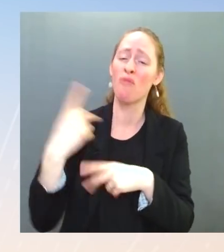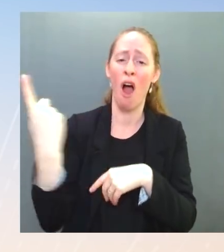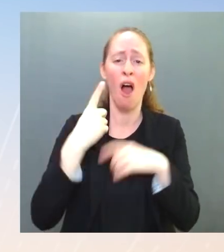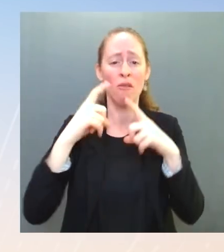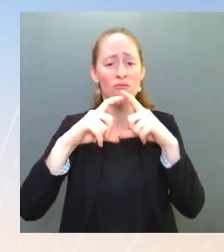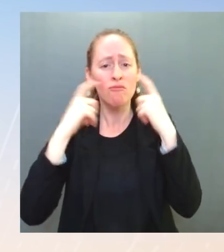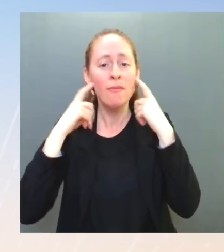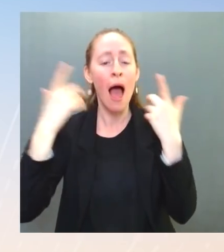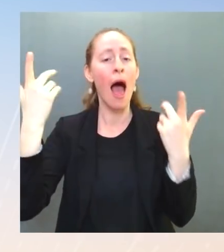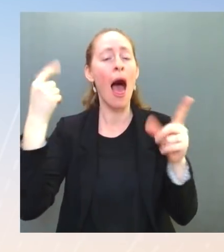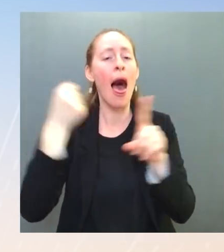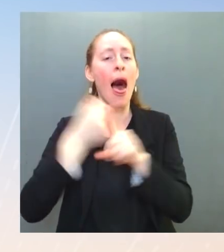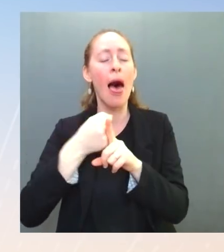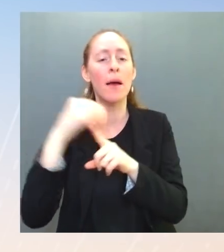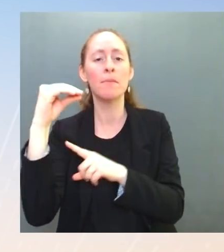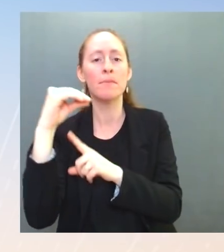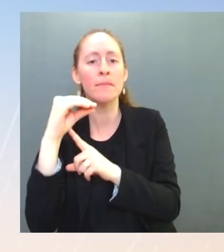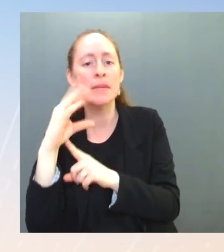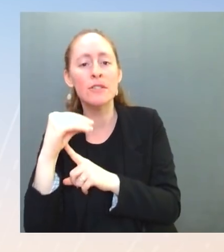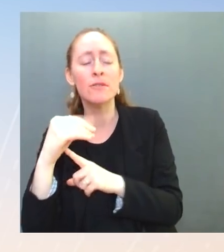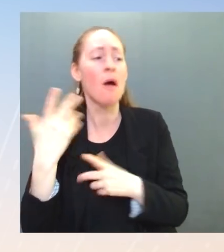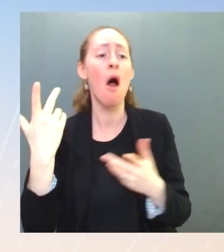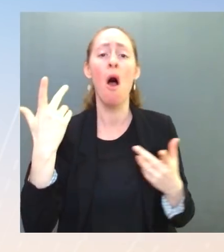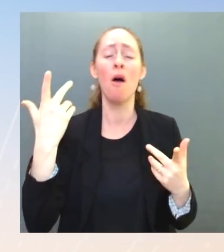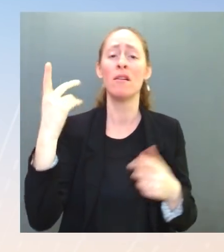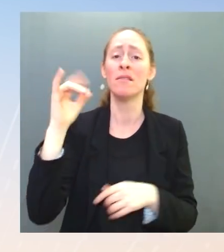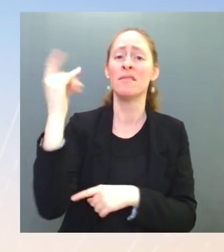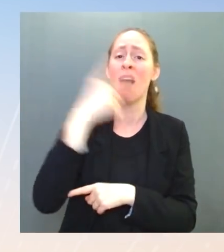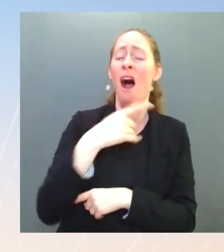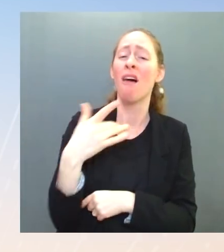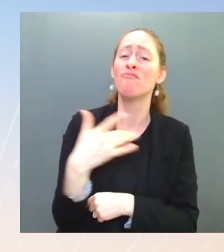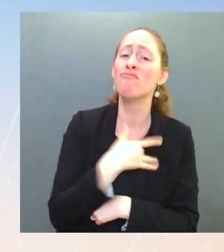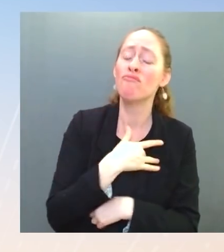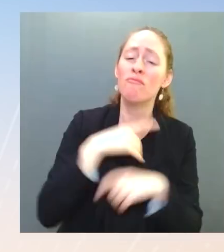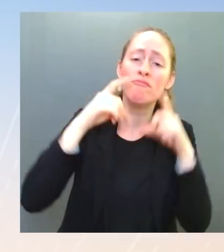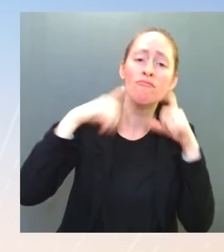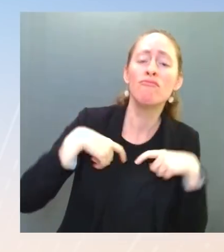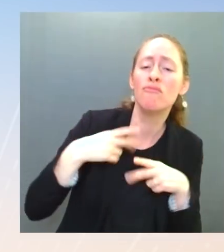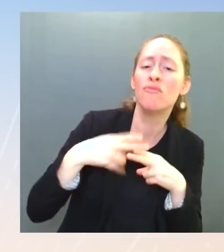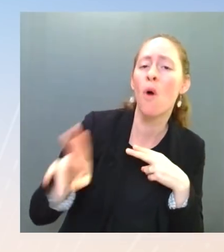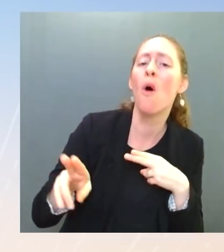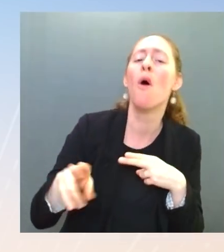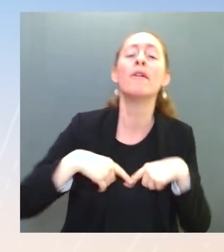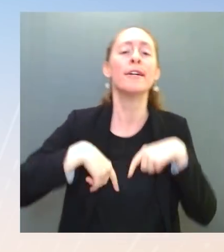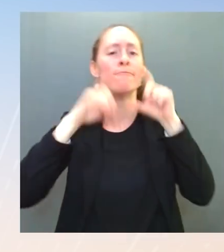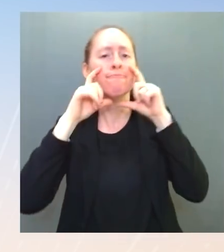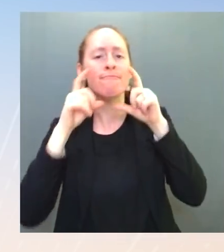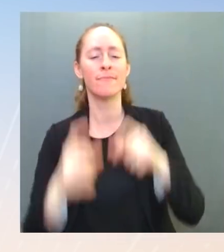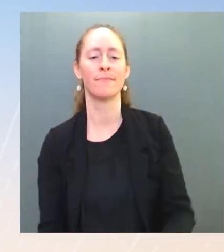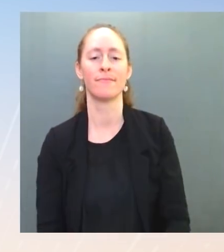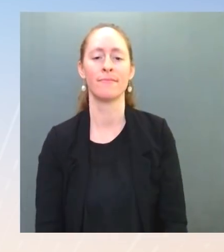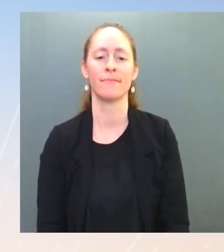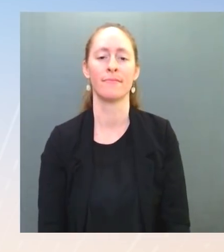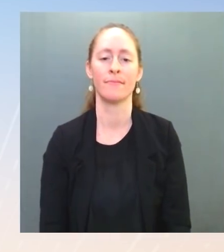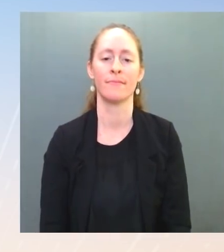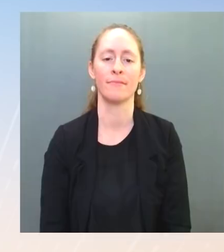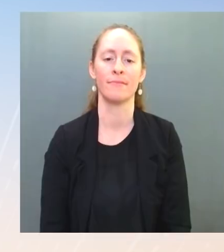And we have felt and made the decision it's important to share with all of you when there are close contacts. That's exactly what we did.